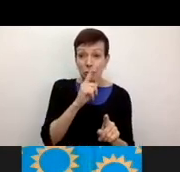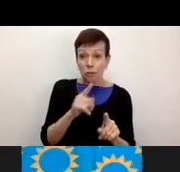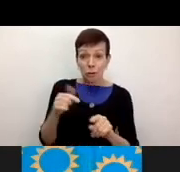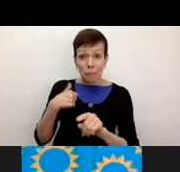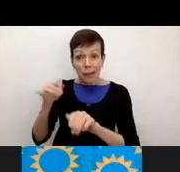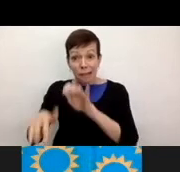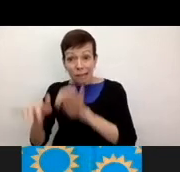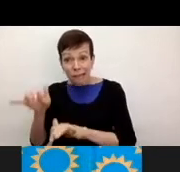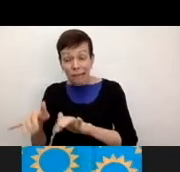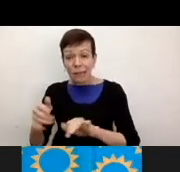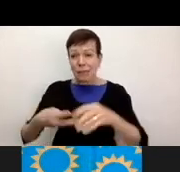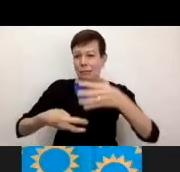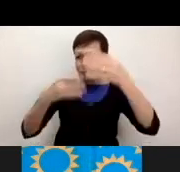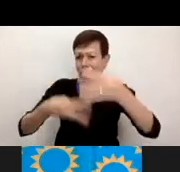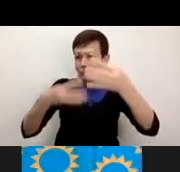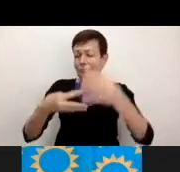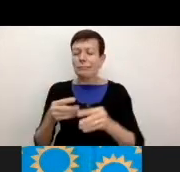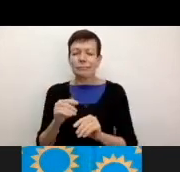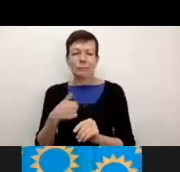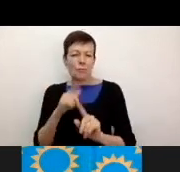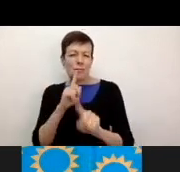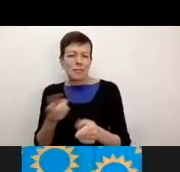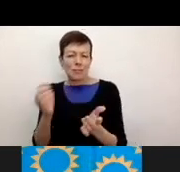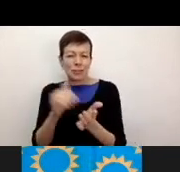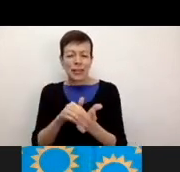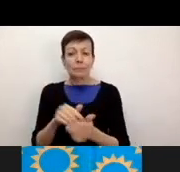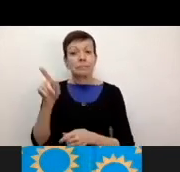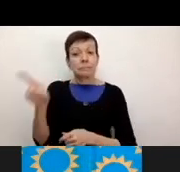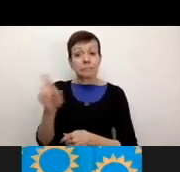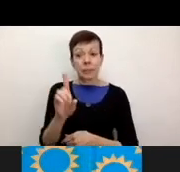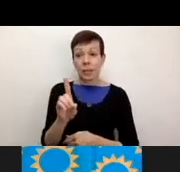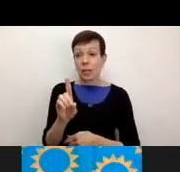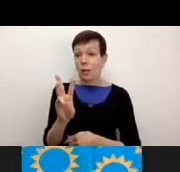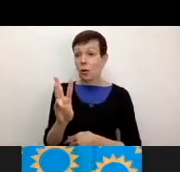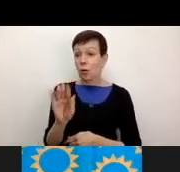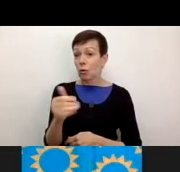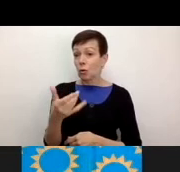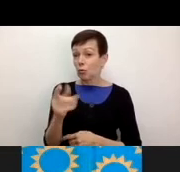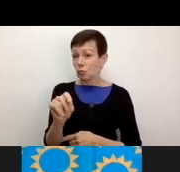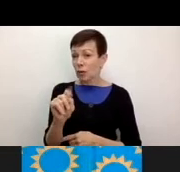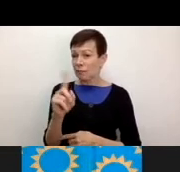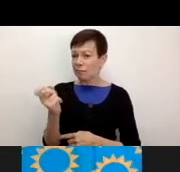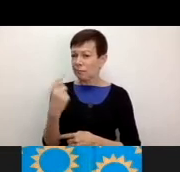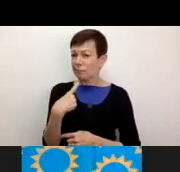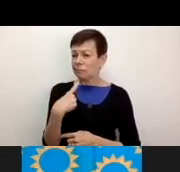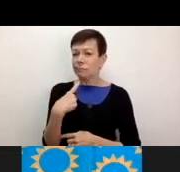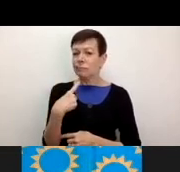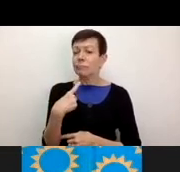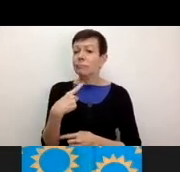So just to clarify, Dwight had a question about programs that new organizations could